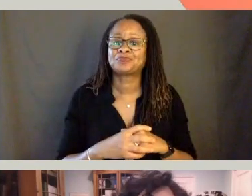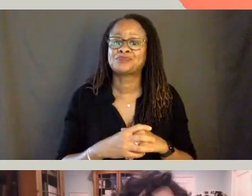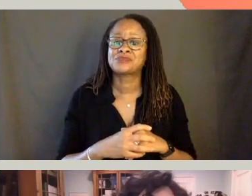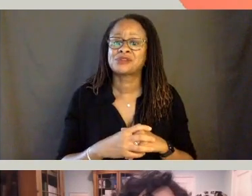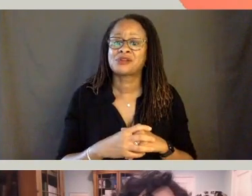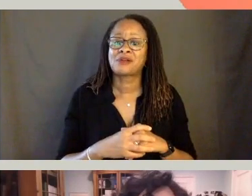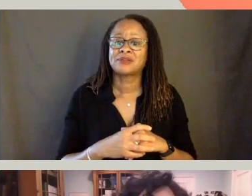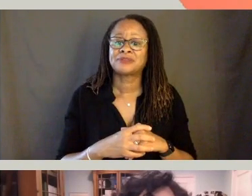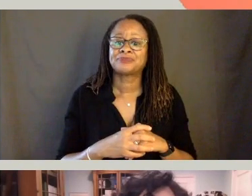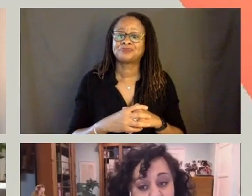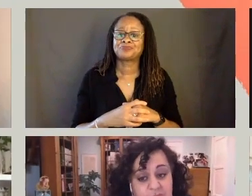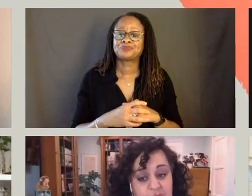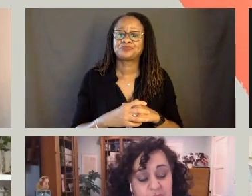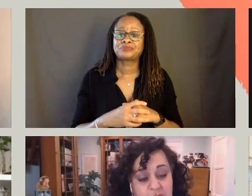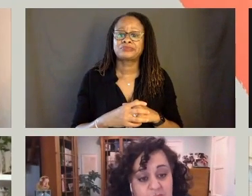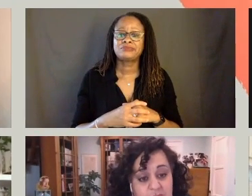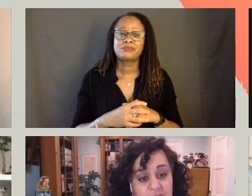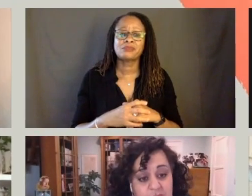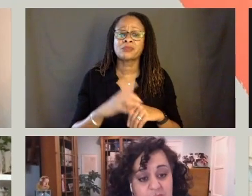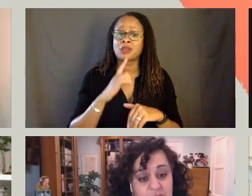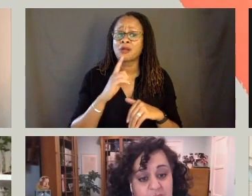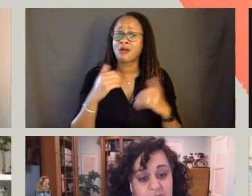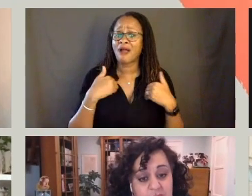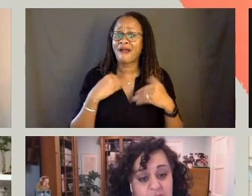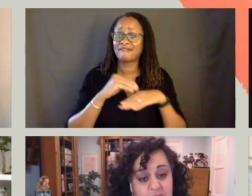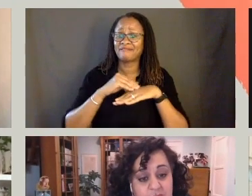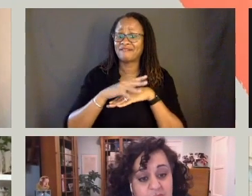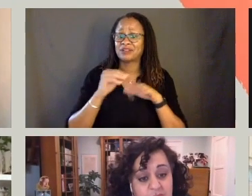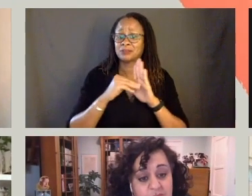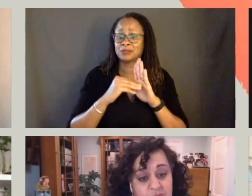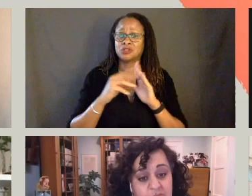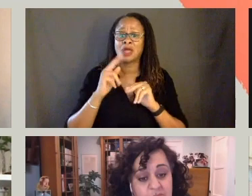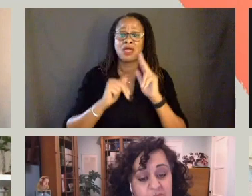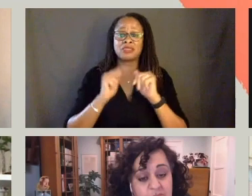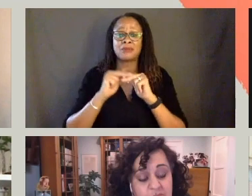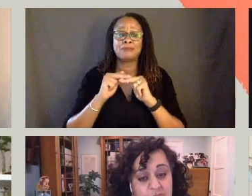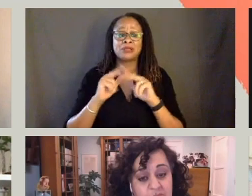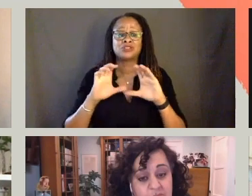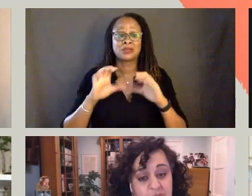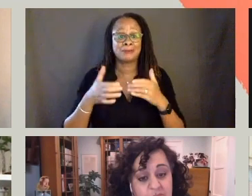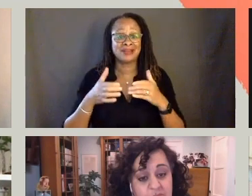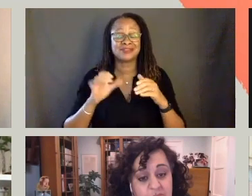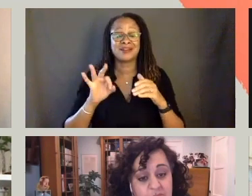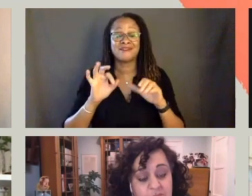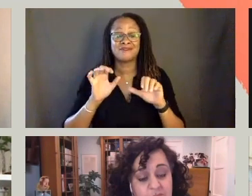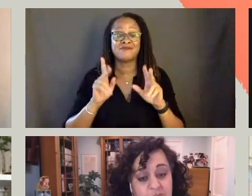are there effective models out there that are building the capacity of folks already in movement spaces